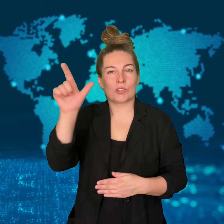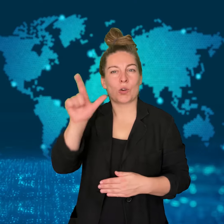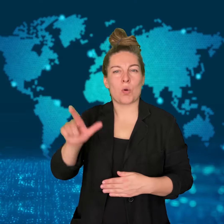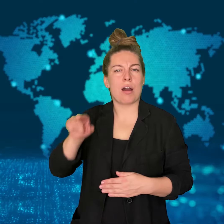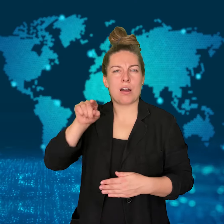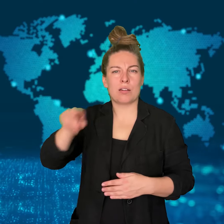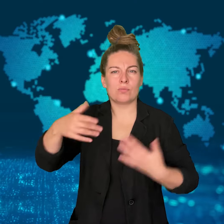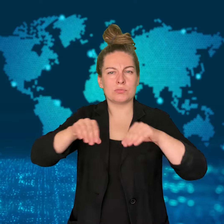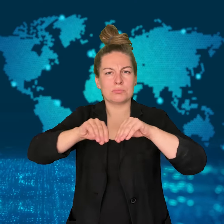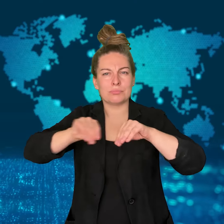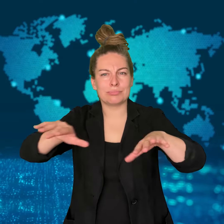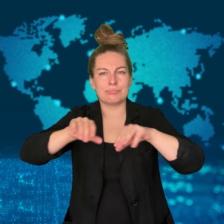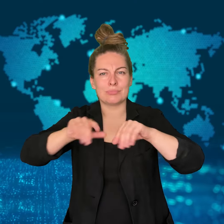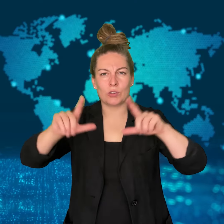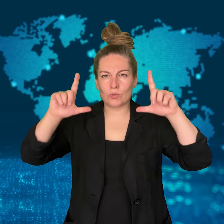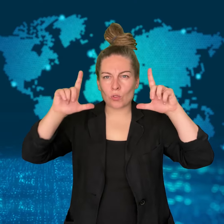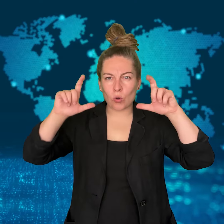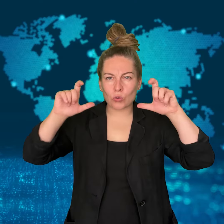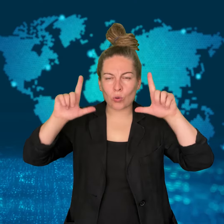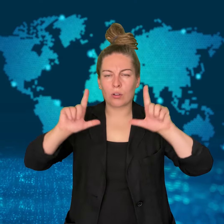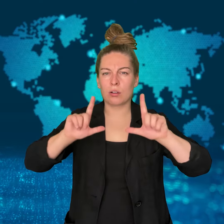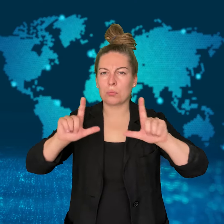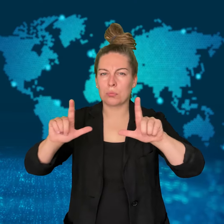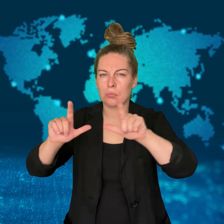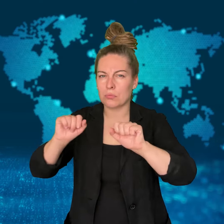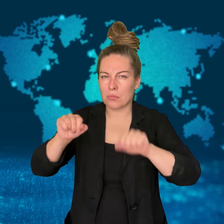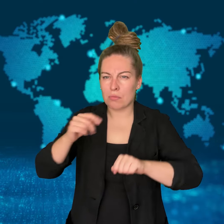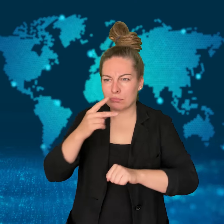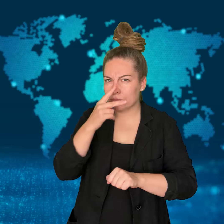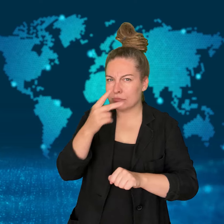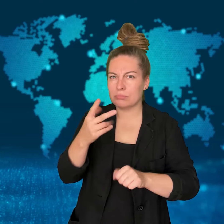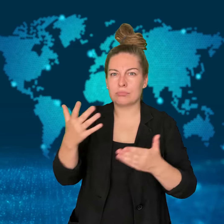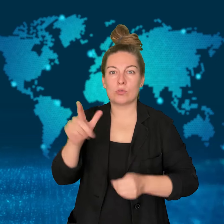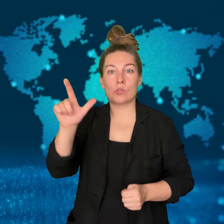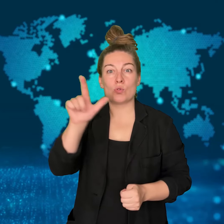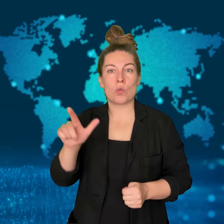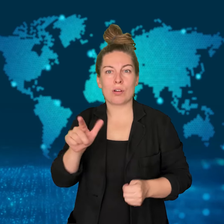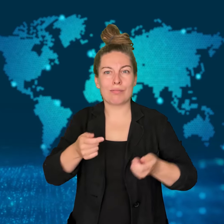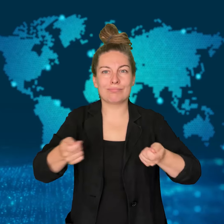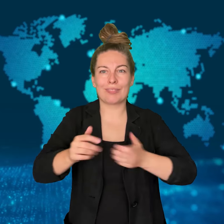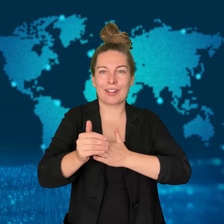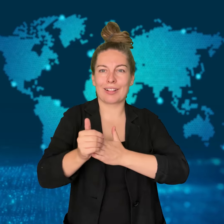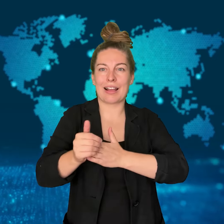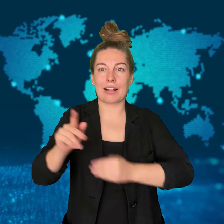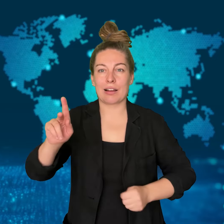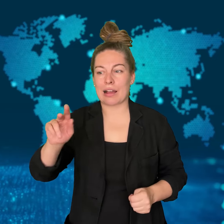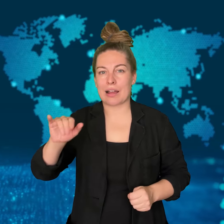[MONIKA]: Released photos show North Korea's leader Kim Jong Un touring